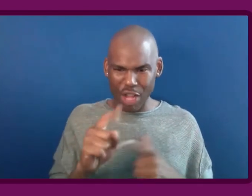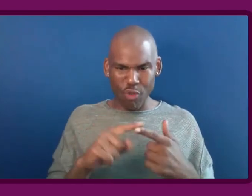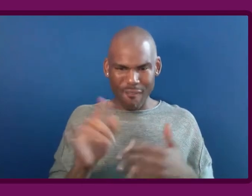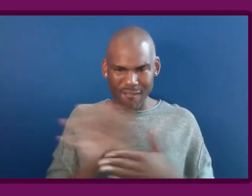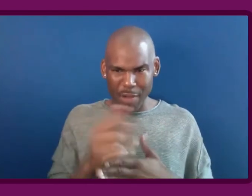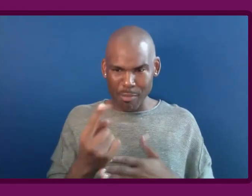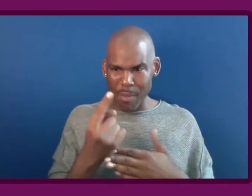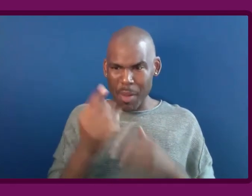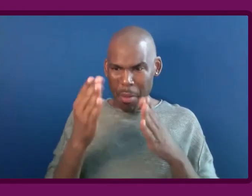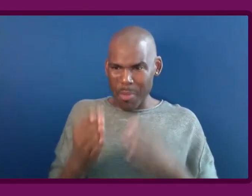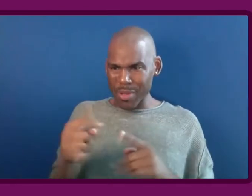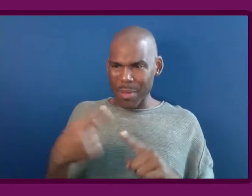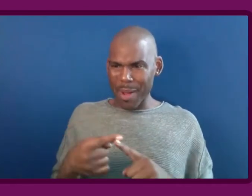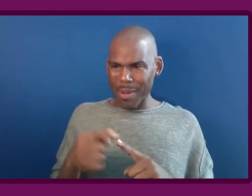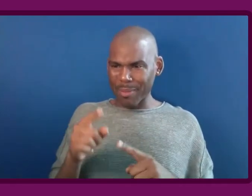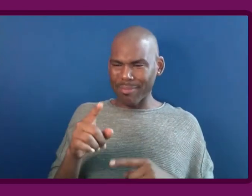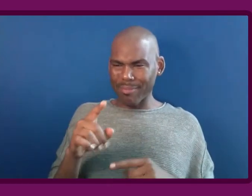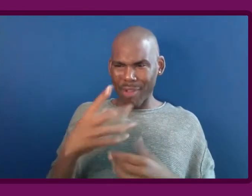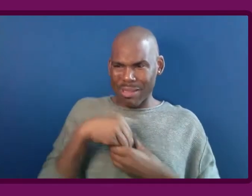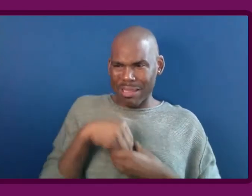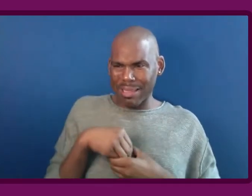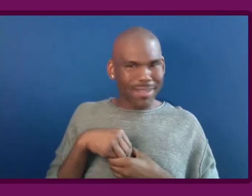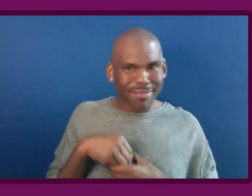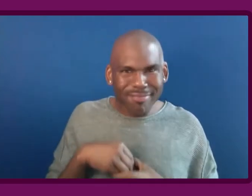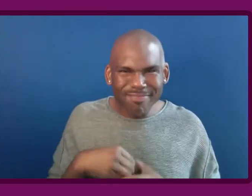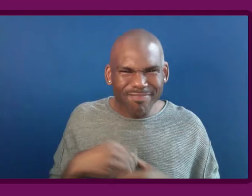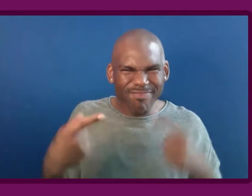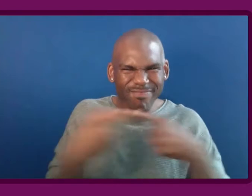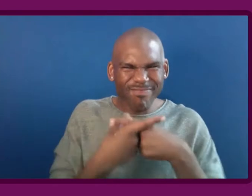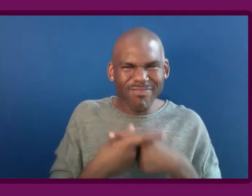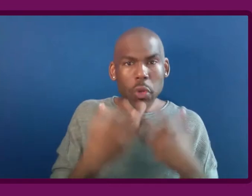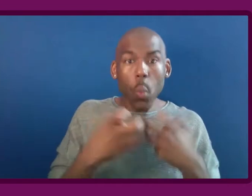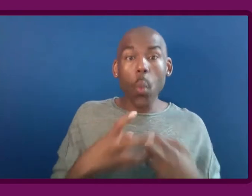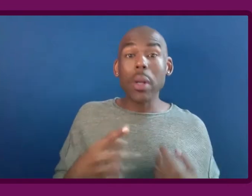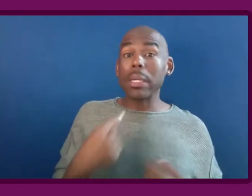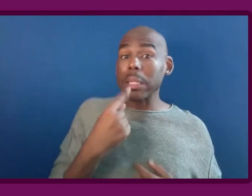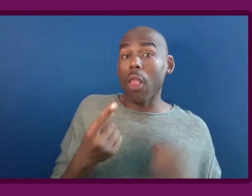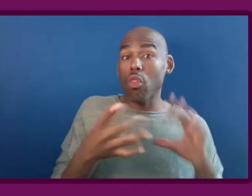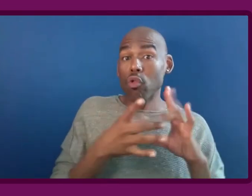Yeah, it's about that. It's exactly that. It's about we want to go and tell the stories about